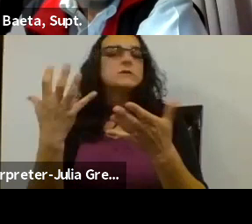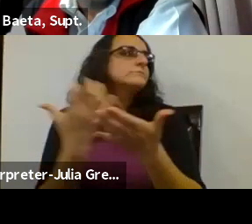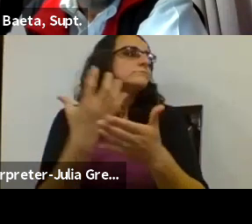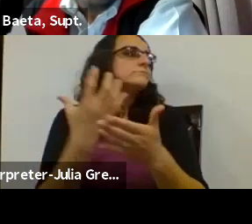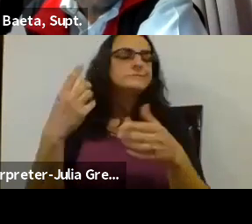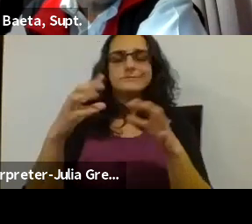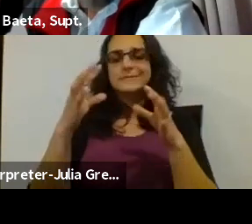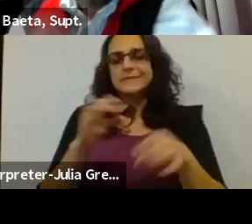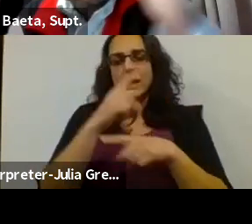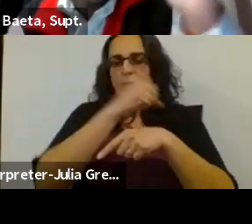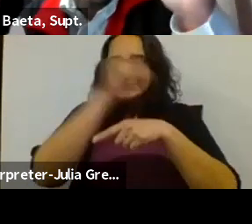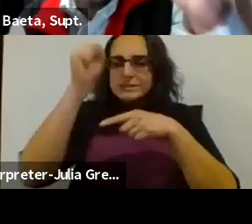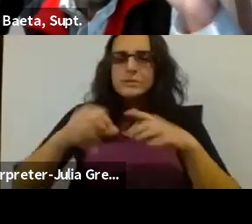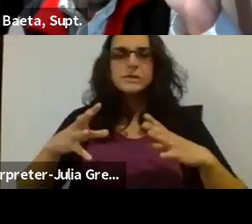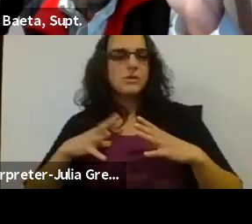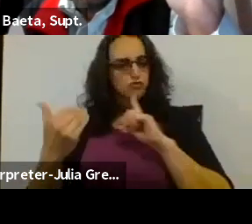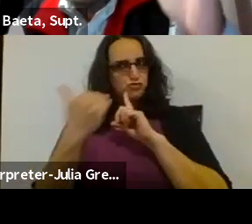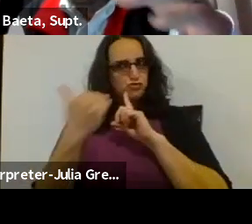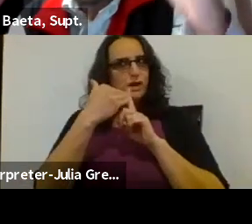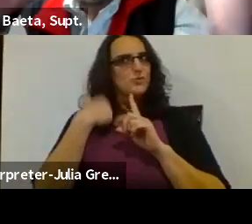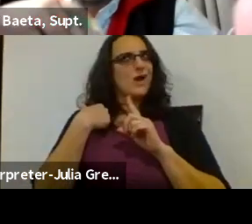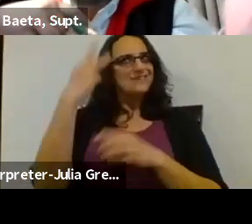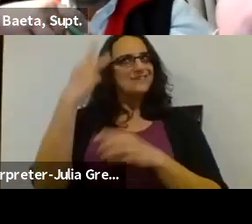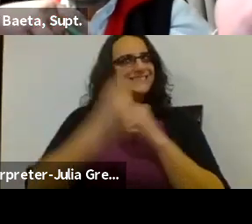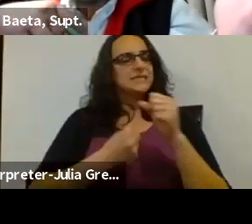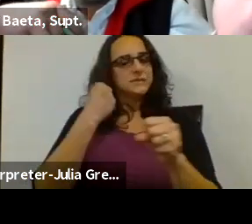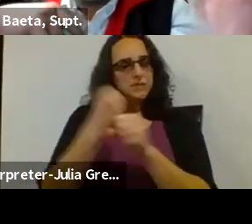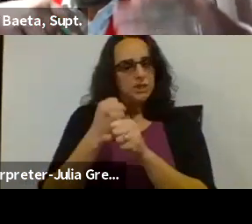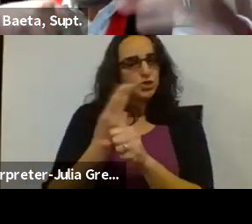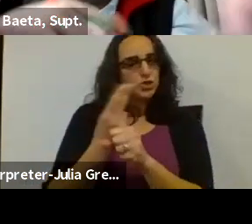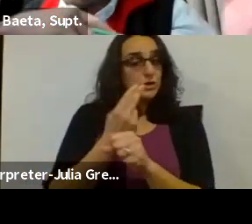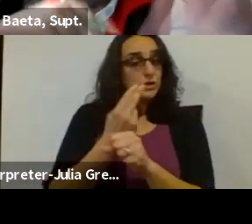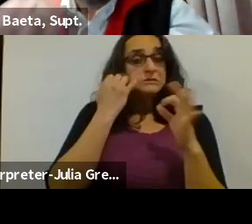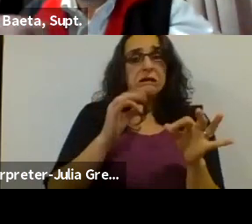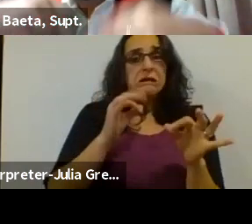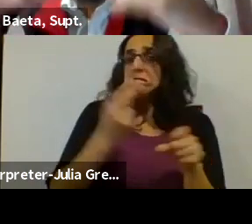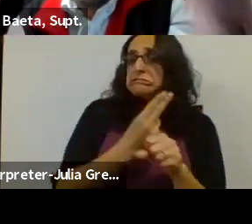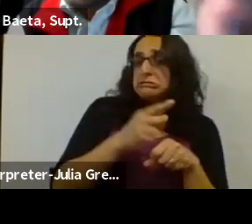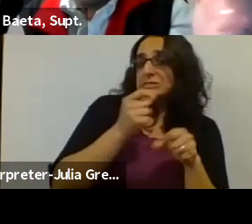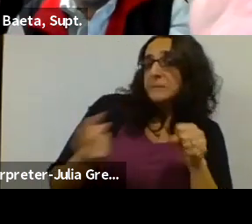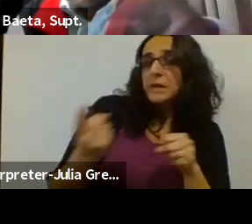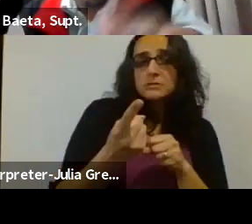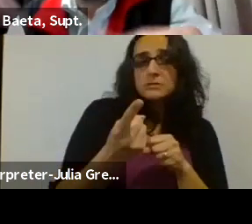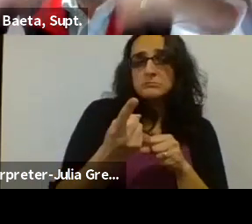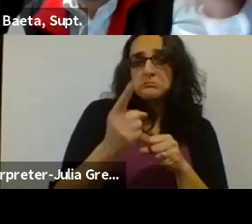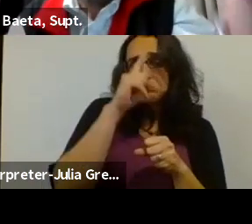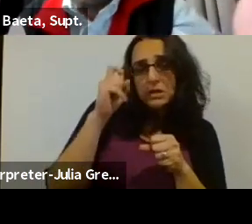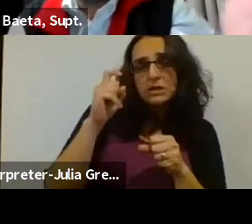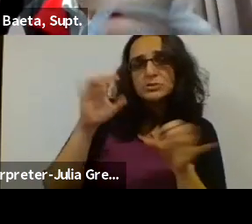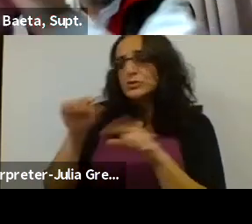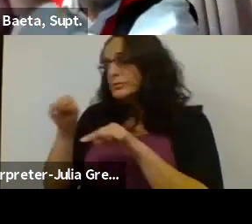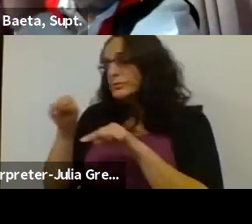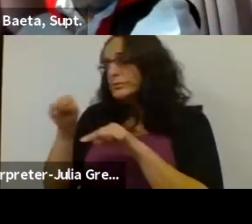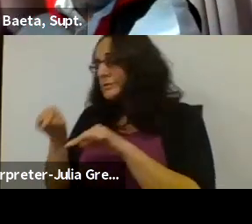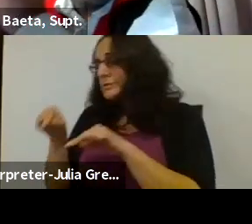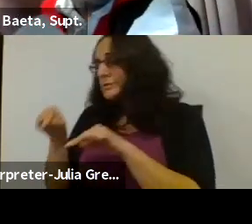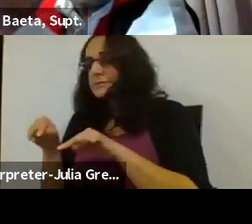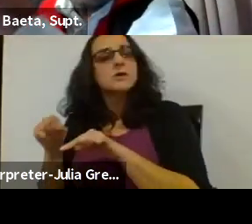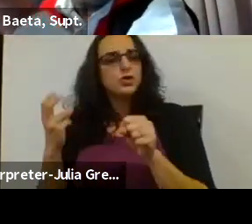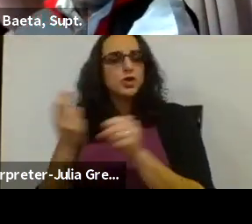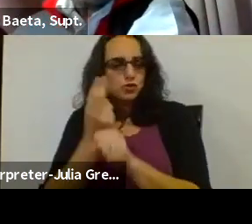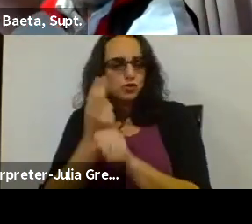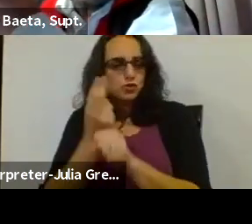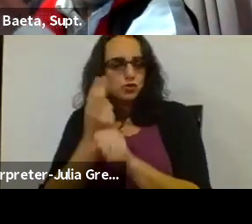Joe Baeta, Supt. : You know, just remind yourself that you've got that six year window. So if you decide not to use it you know next year because you're doing X, you can use it. The following year, you just, you know,